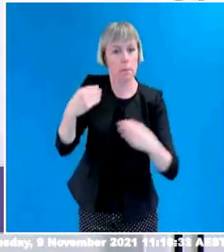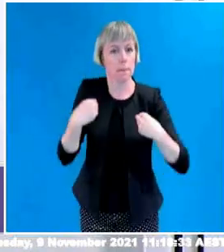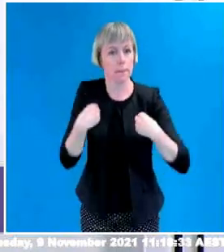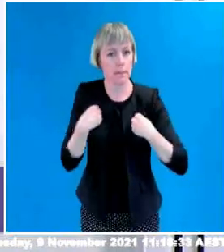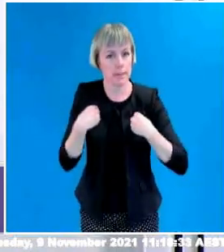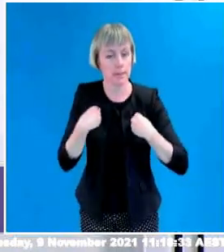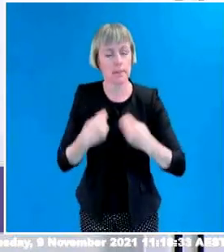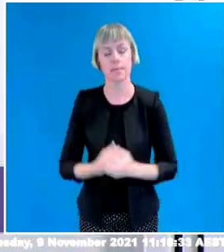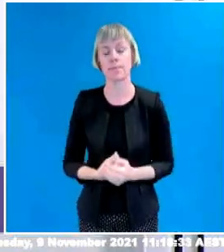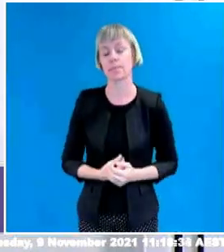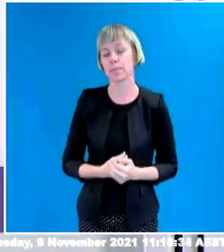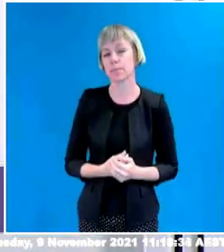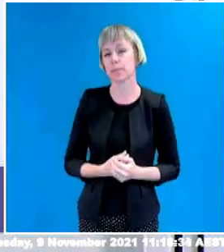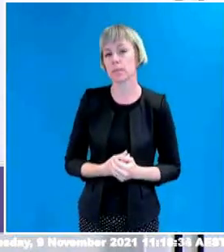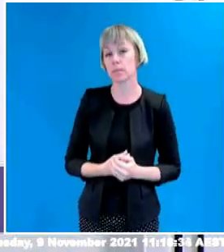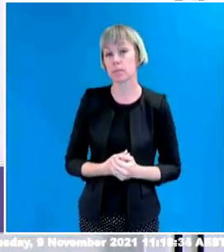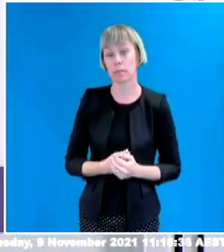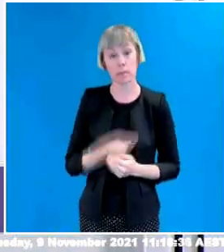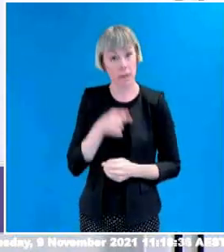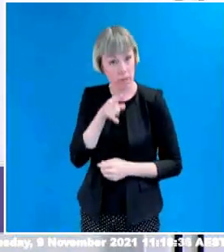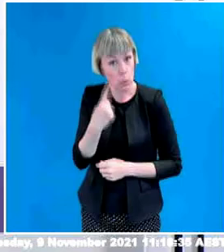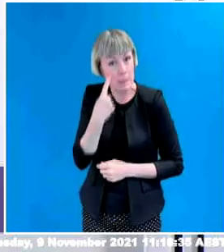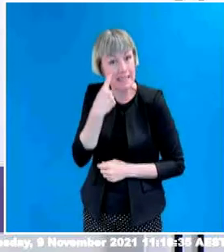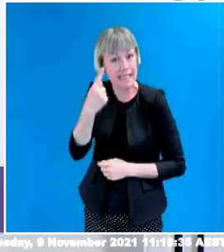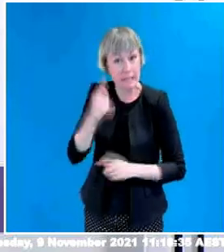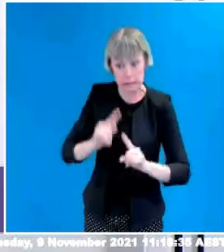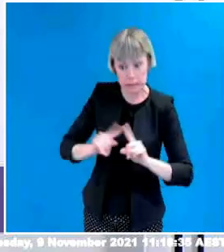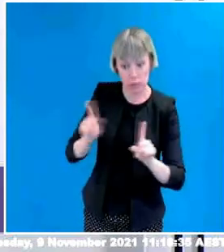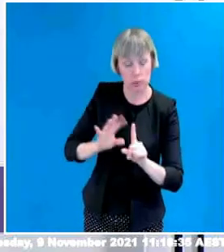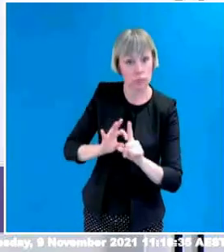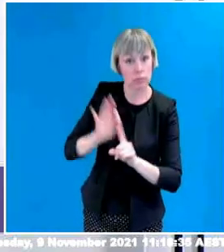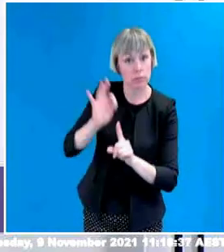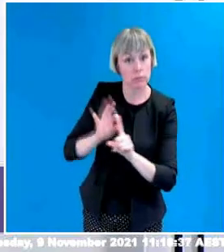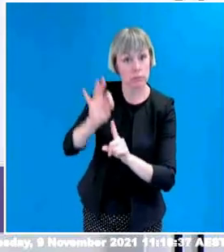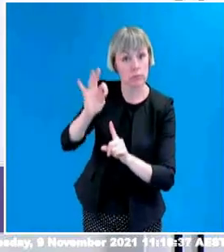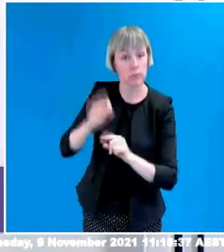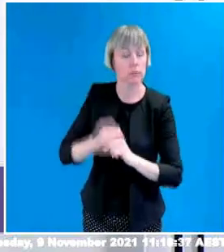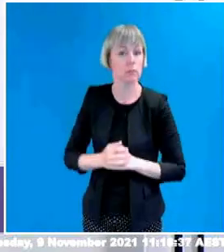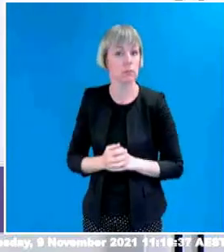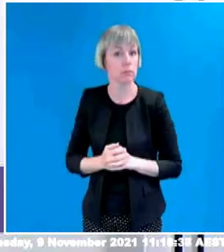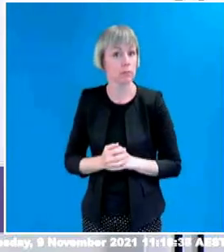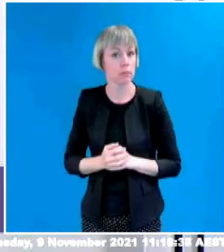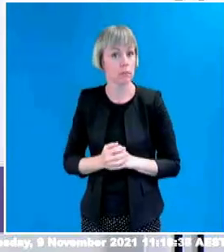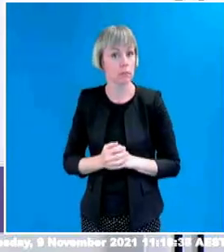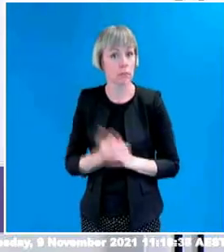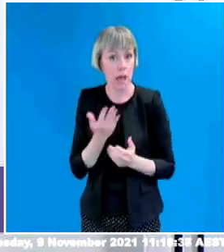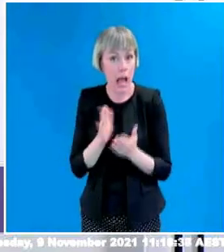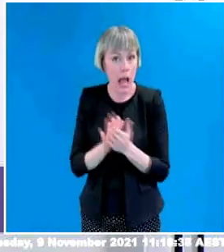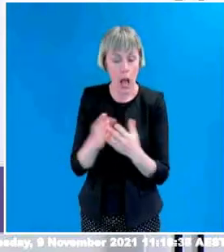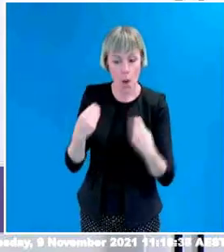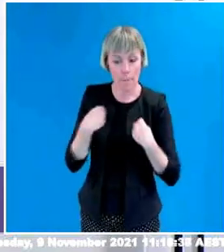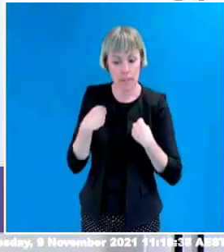particularly positive outcomes for businesses in terms of their impact on human rights?